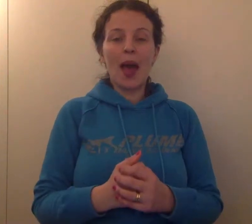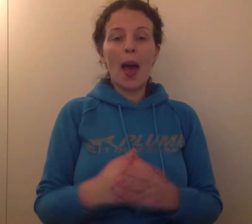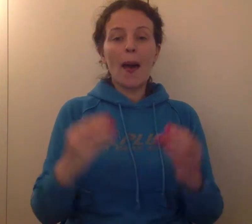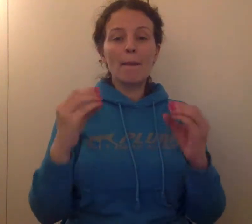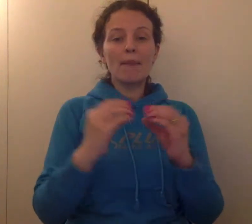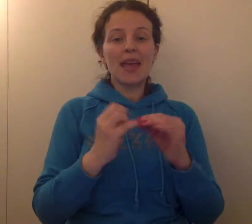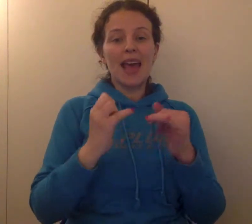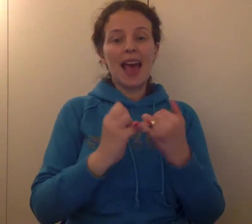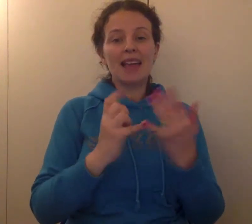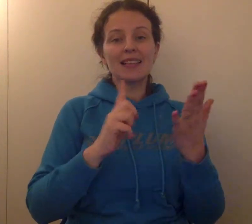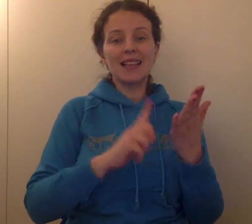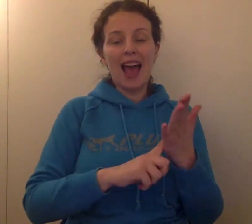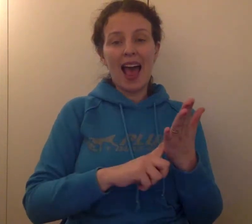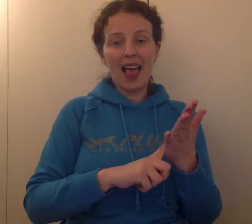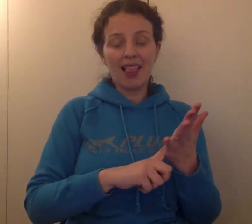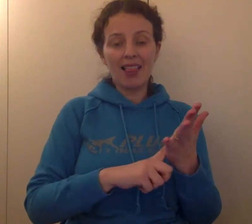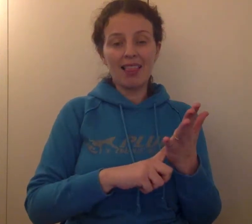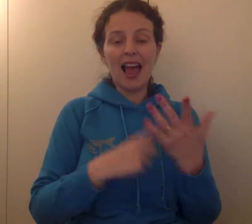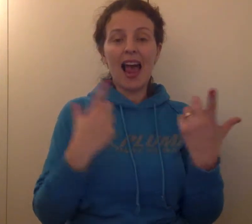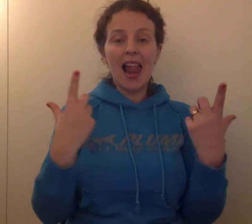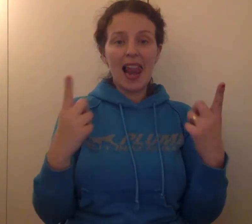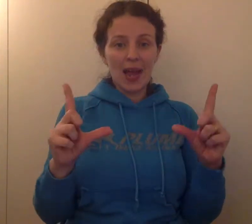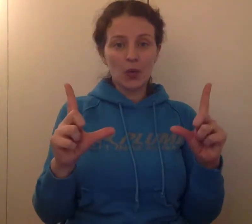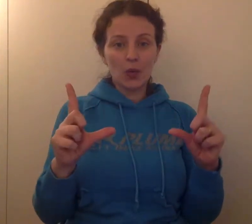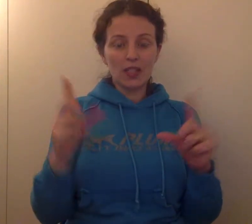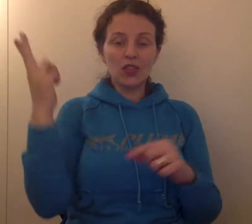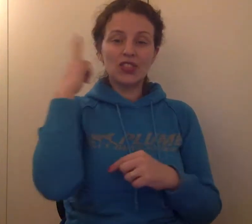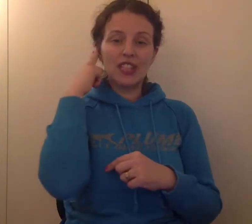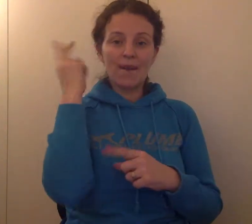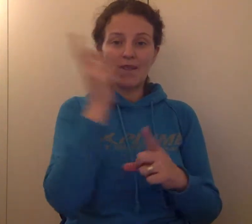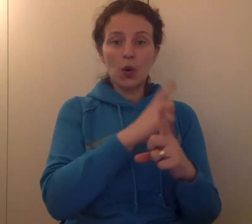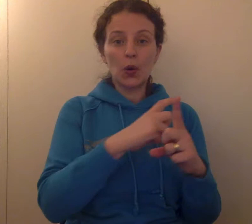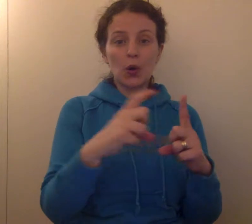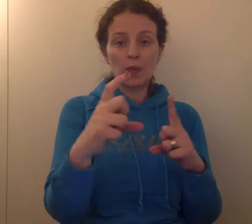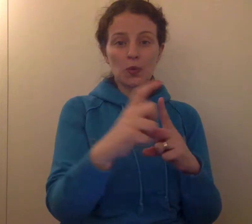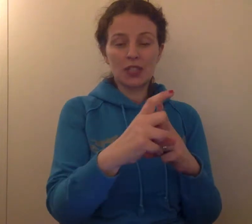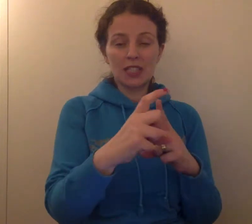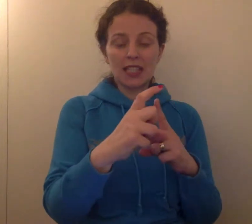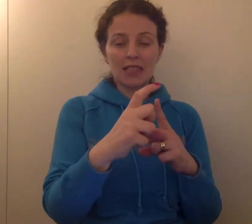BSL is the language of the Deaf Community.